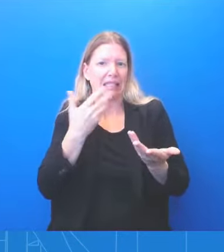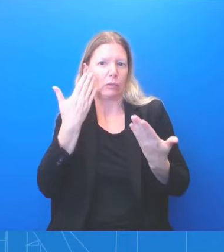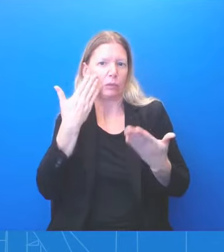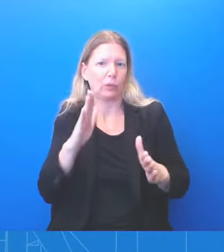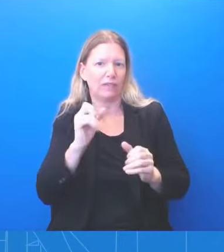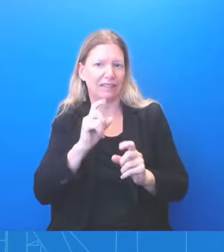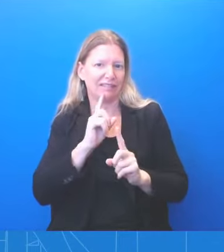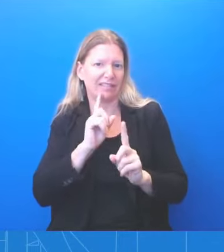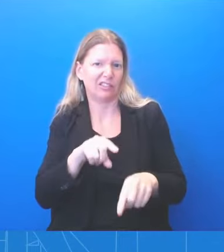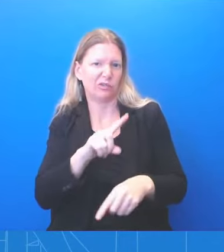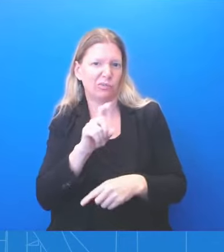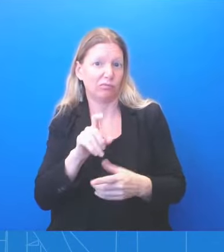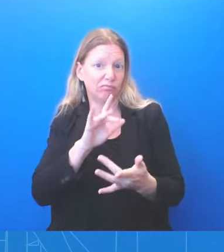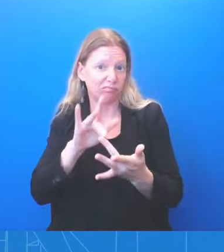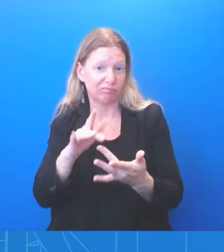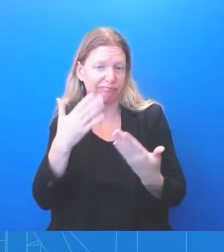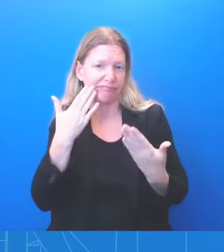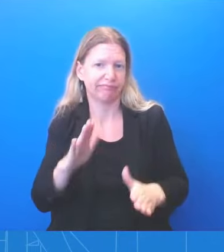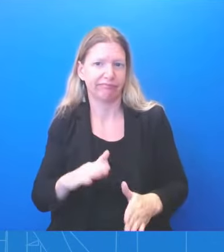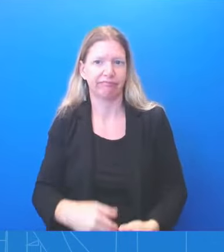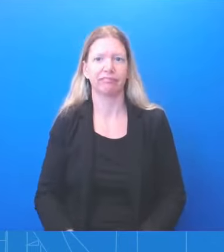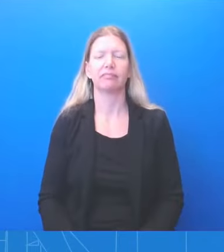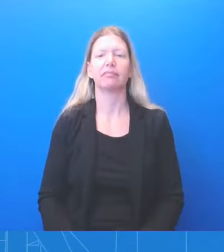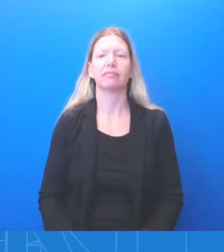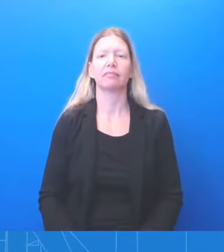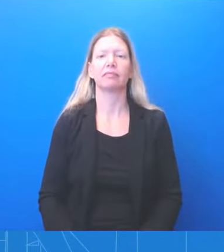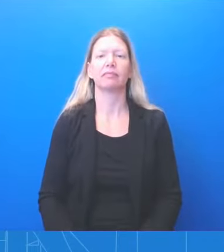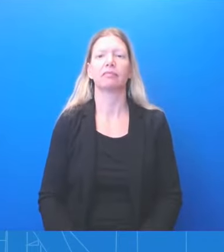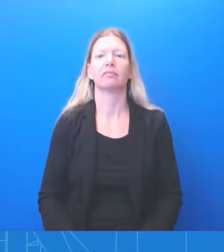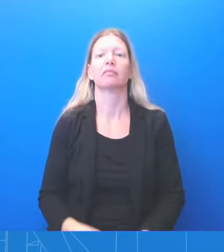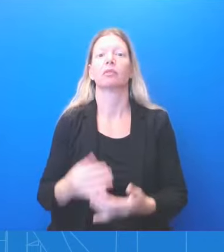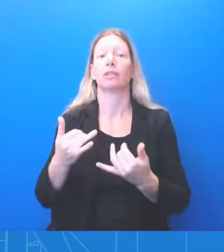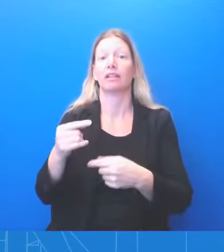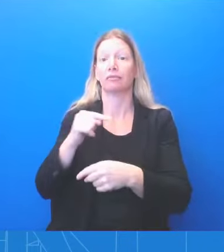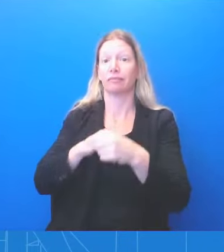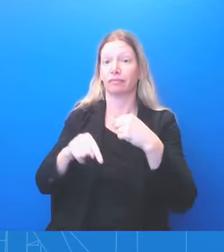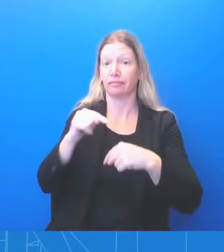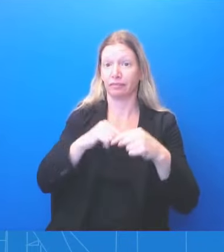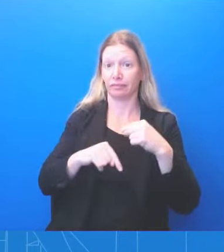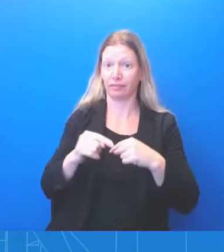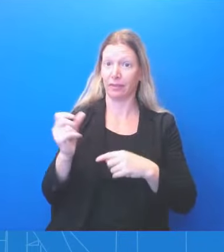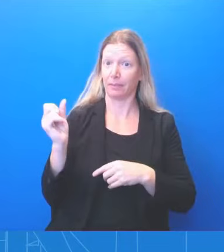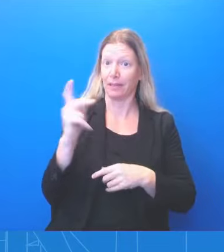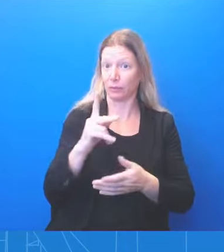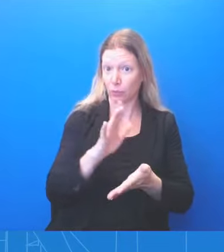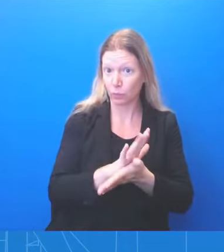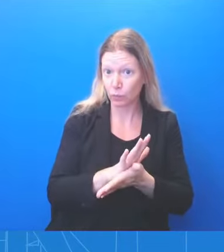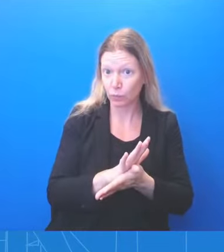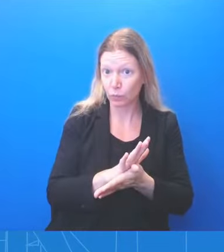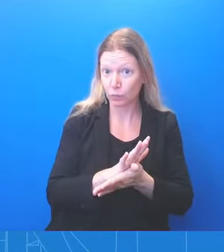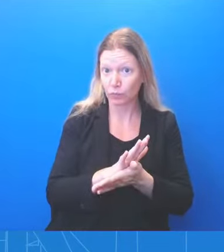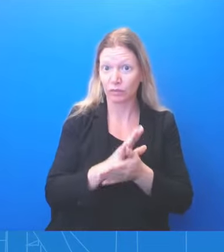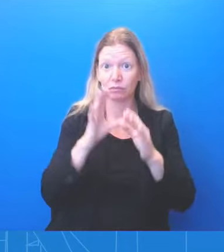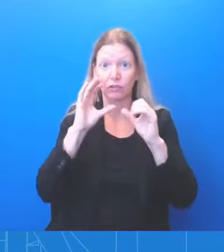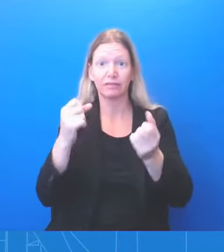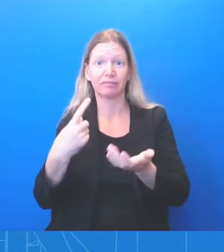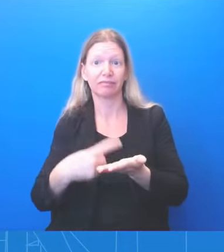Obviously, students are going back to school around this time of year. The President has talked about book bans; a lot of these bans are going into effect.